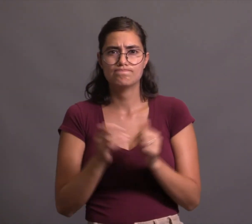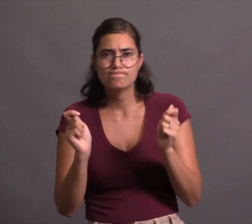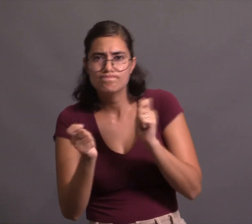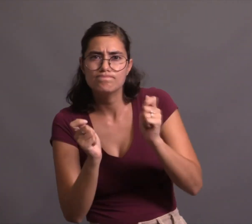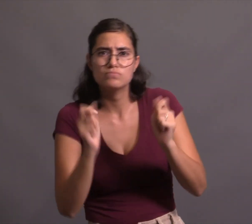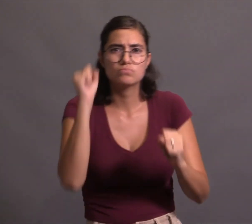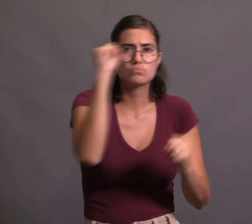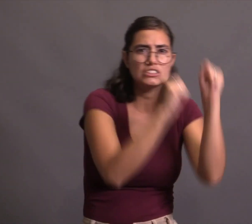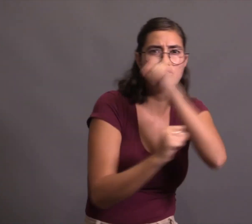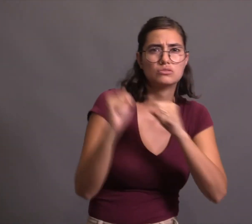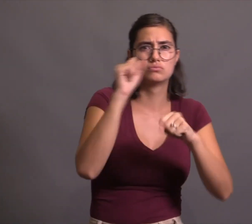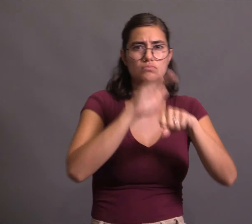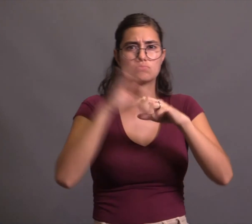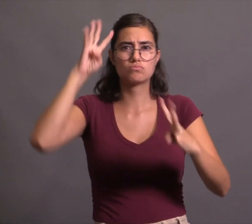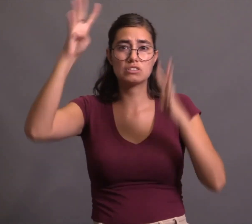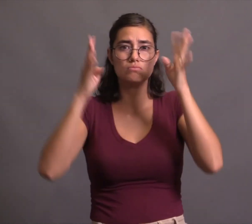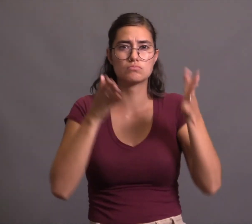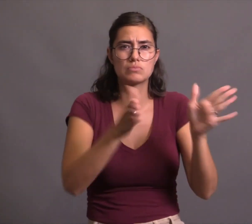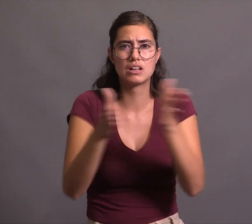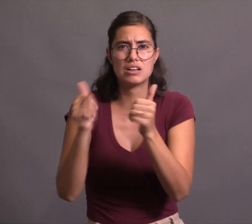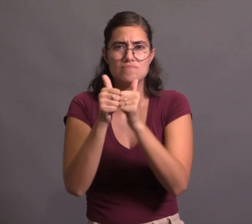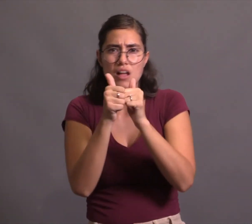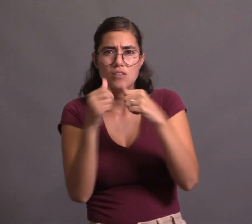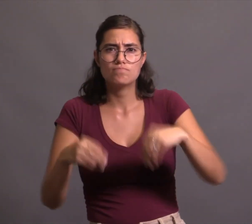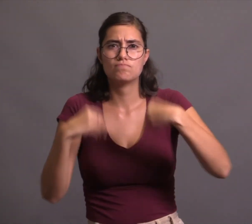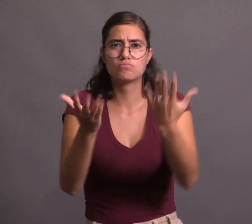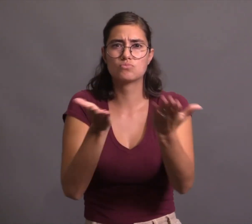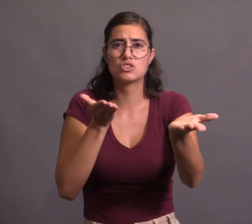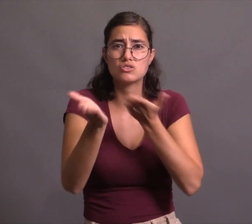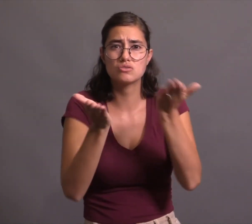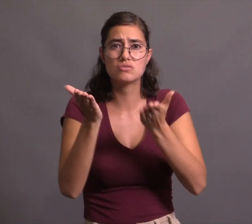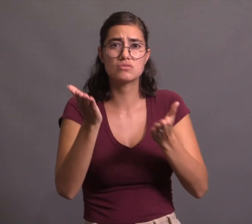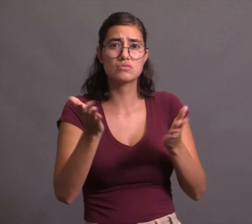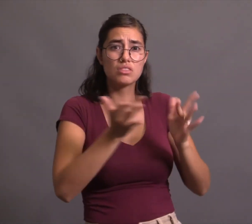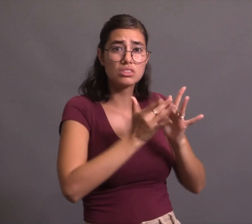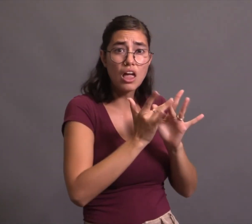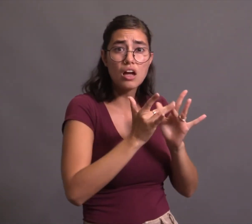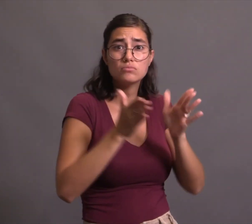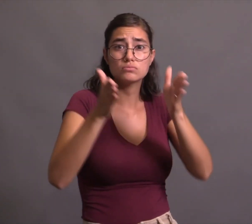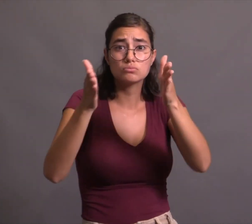Devise strategies on creative ways to provide services online, in person, and